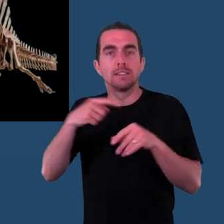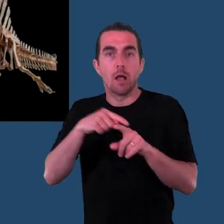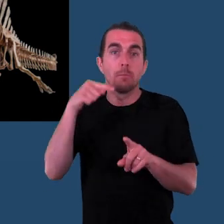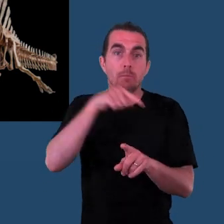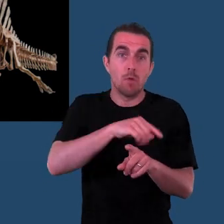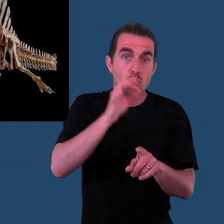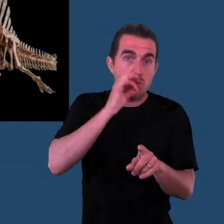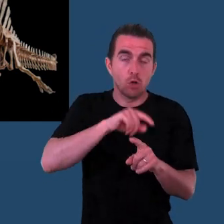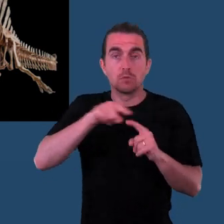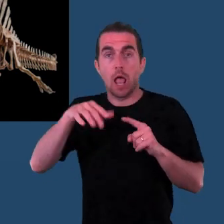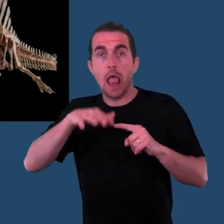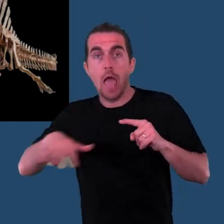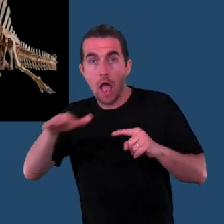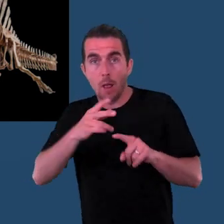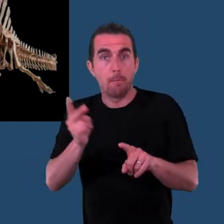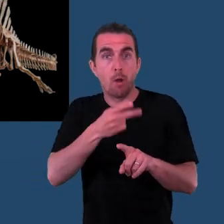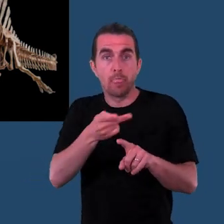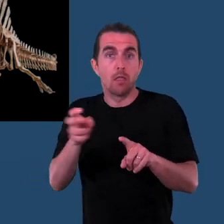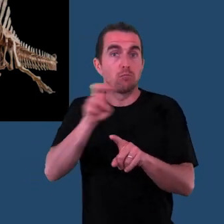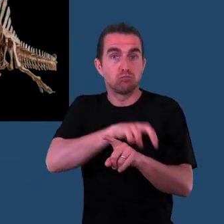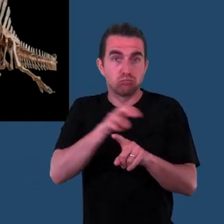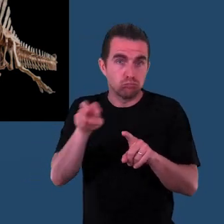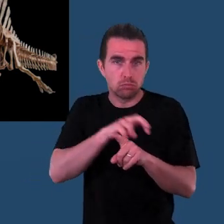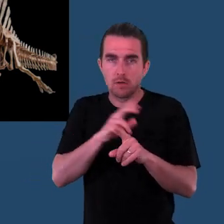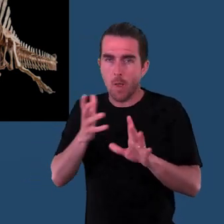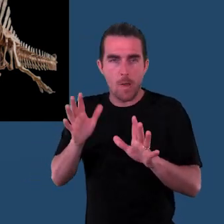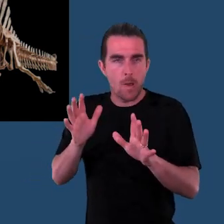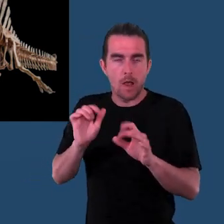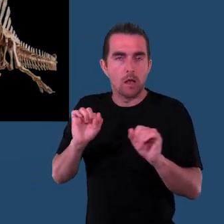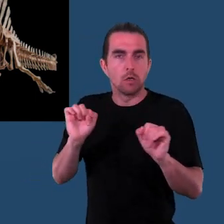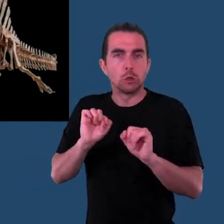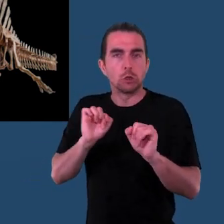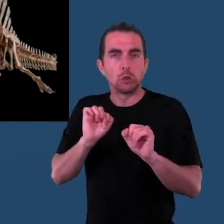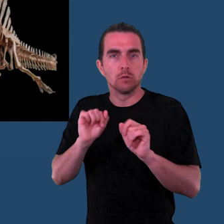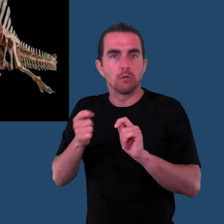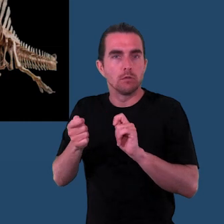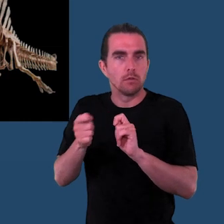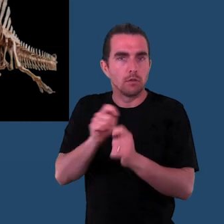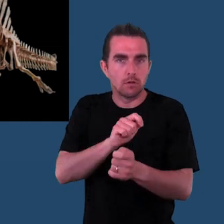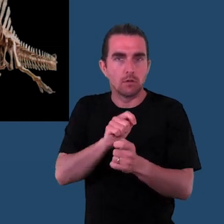they can go out on the land, as well. So, it's not fully adapted